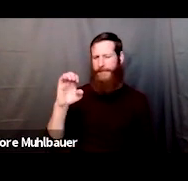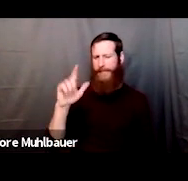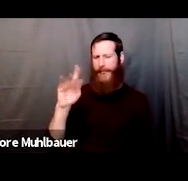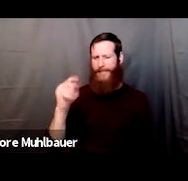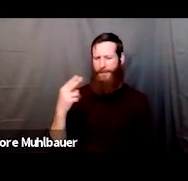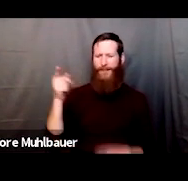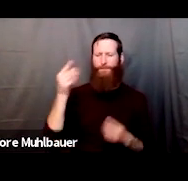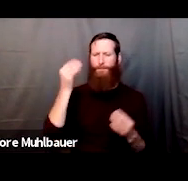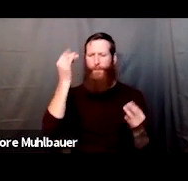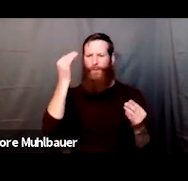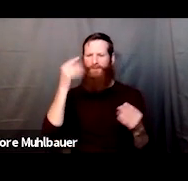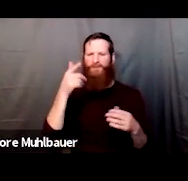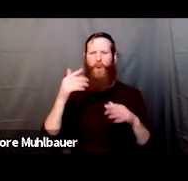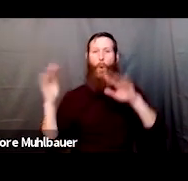Question: Can you speak more about wind loading?